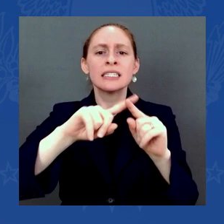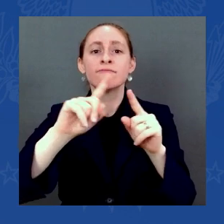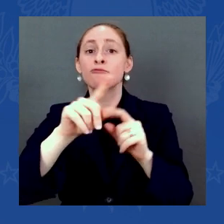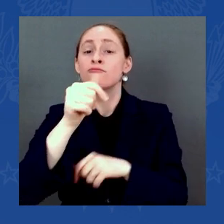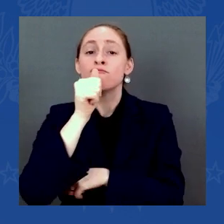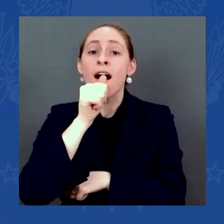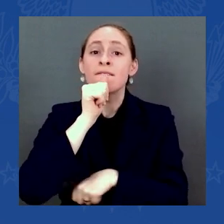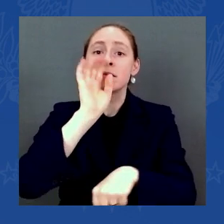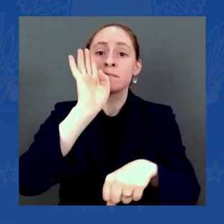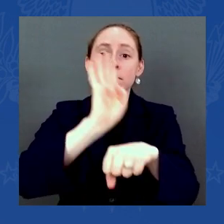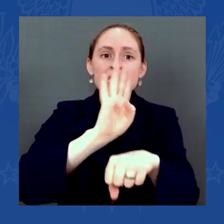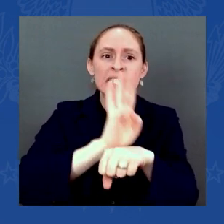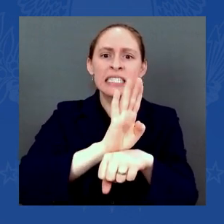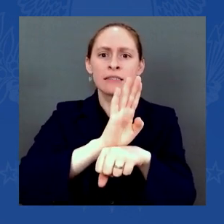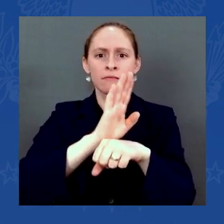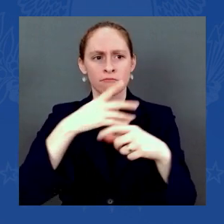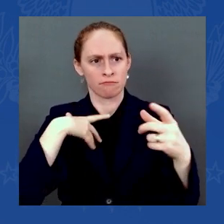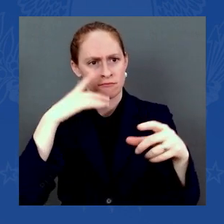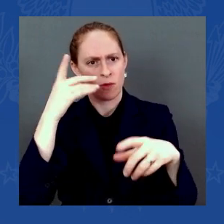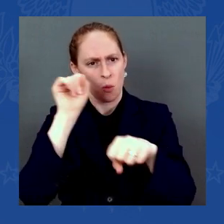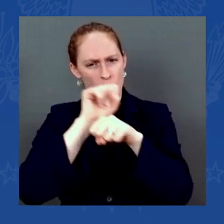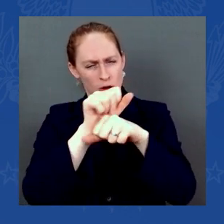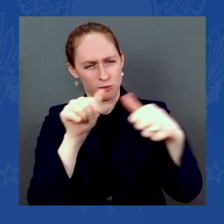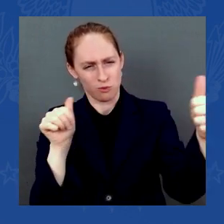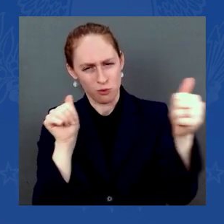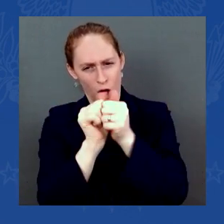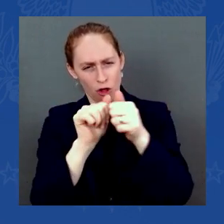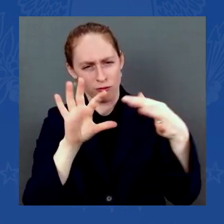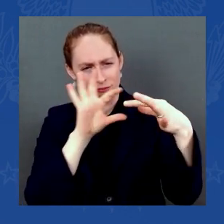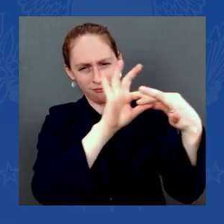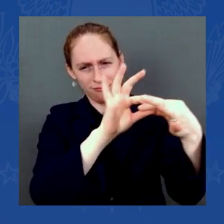And third, it creates a grant program at the FDA to develop